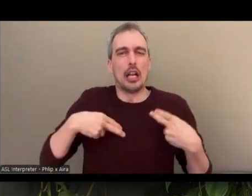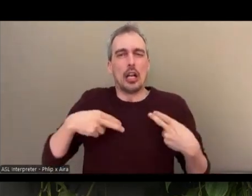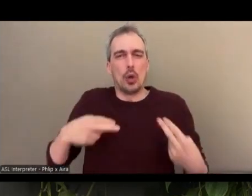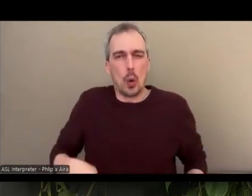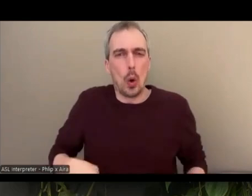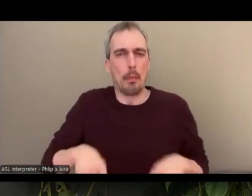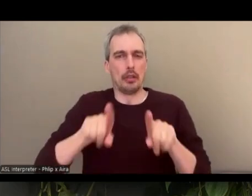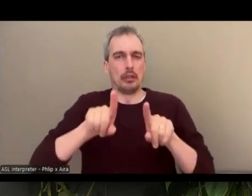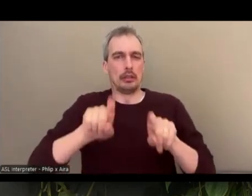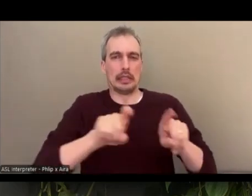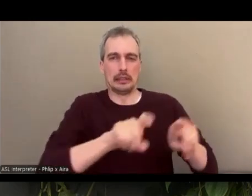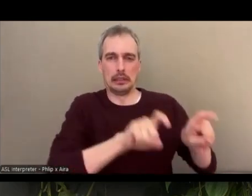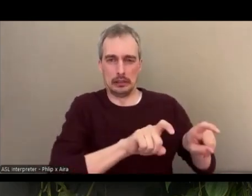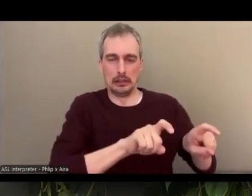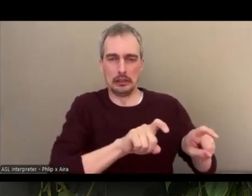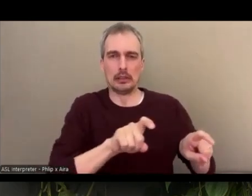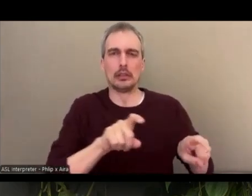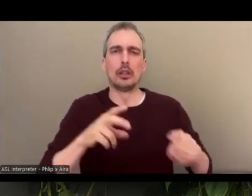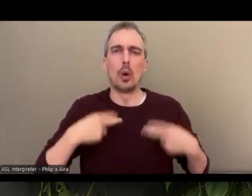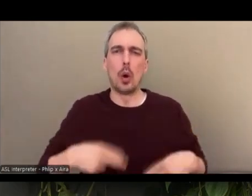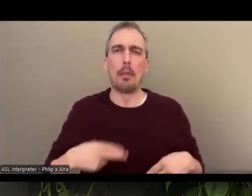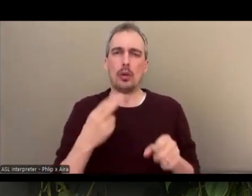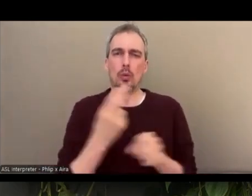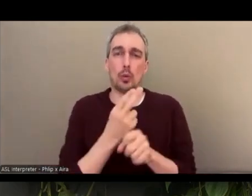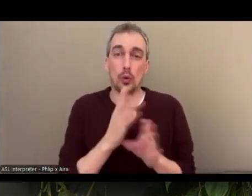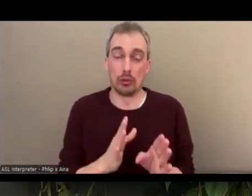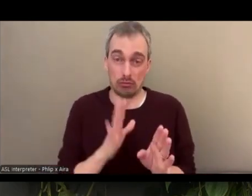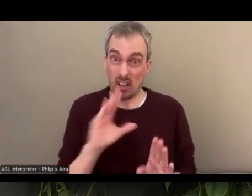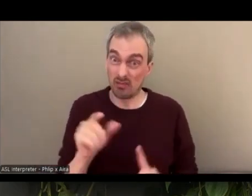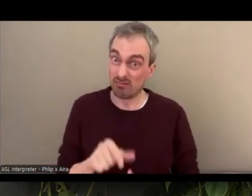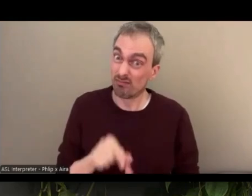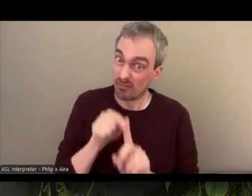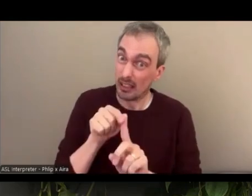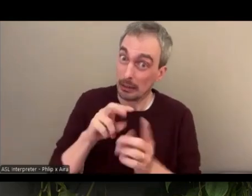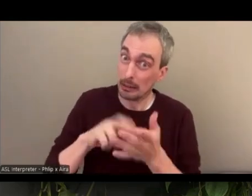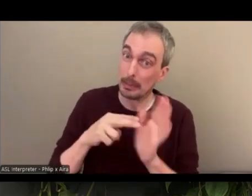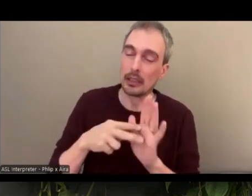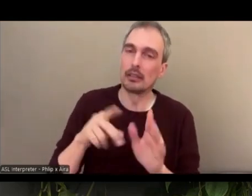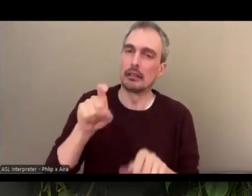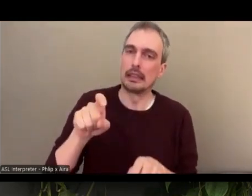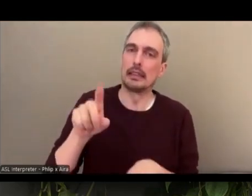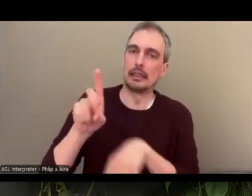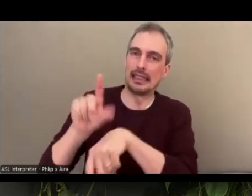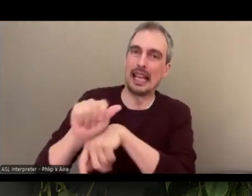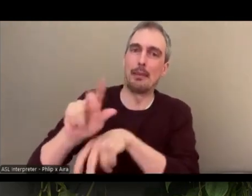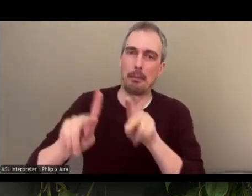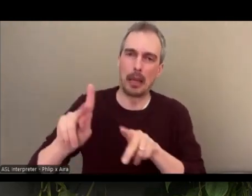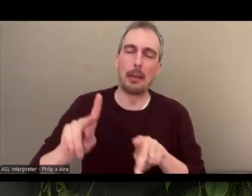and especially disabled people. But in the realm of digital accessibility, that should almost